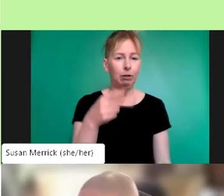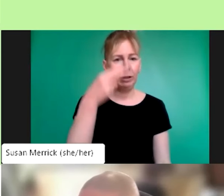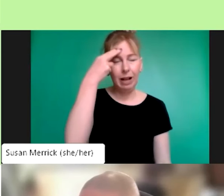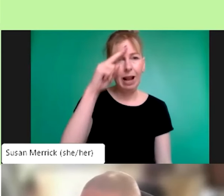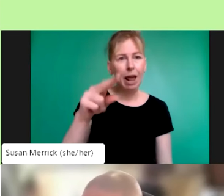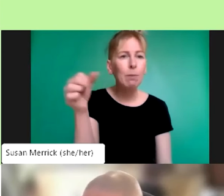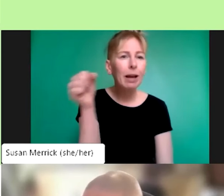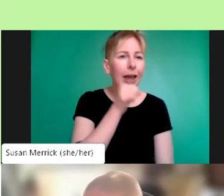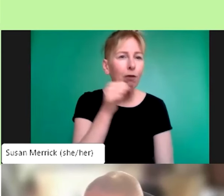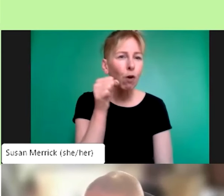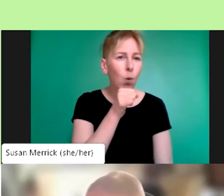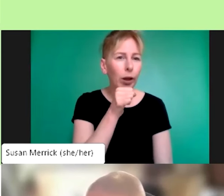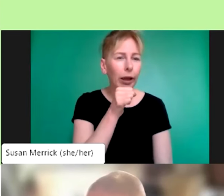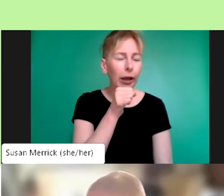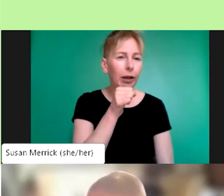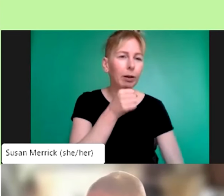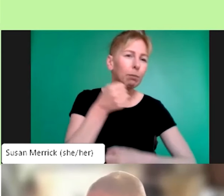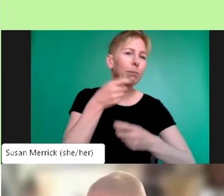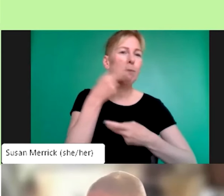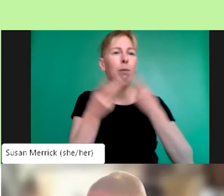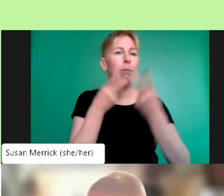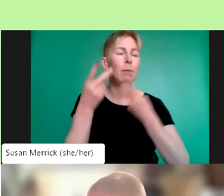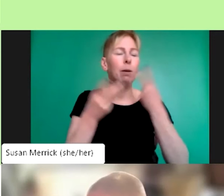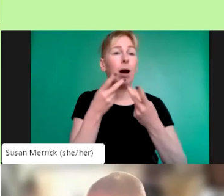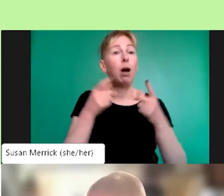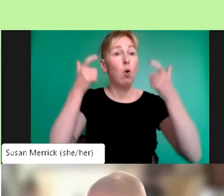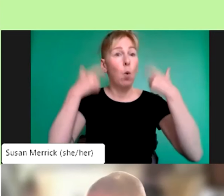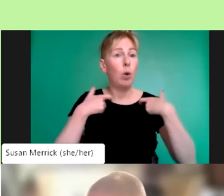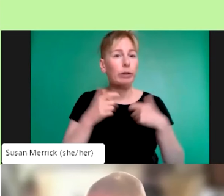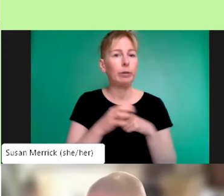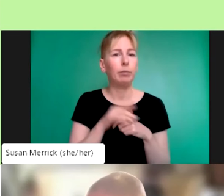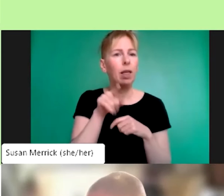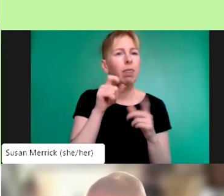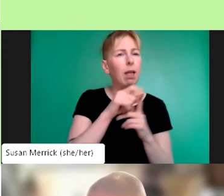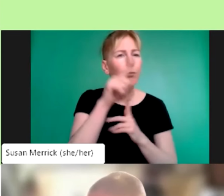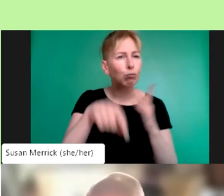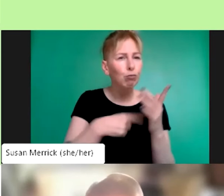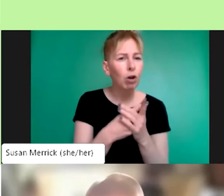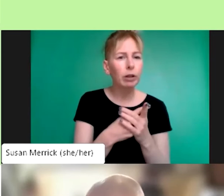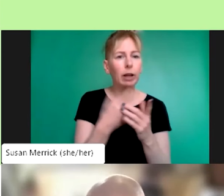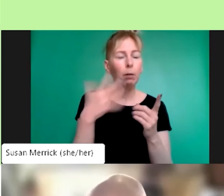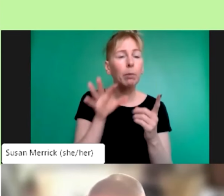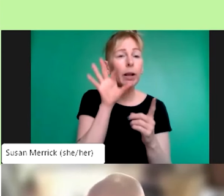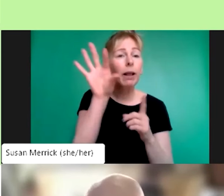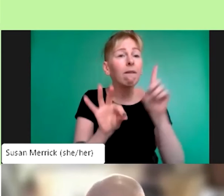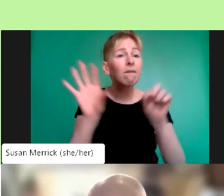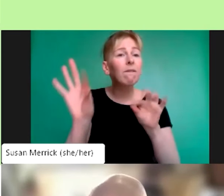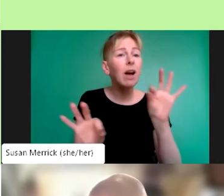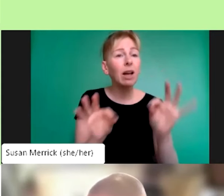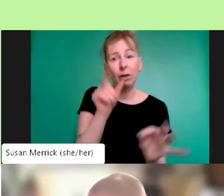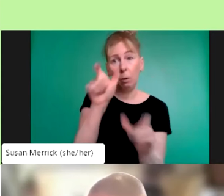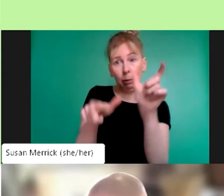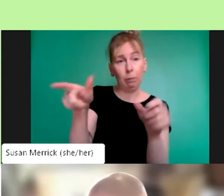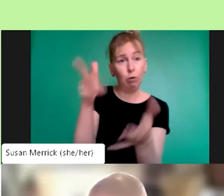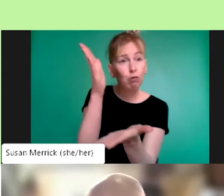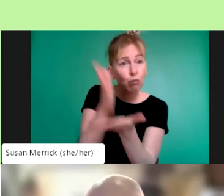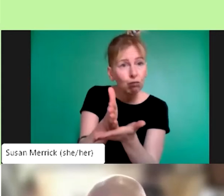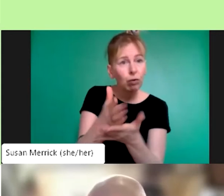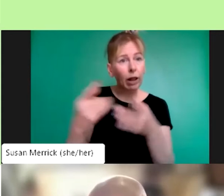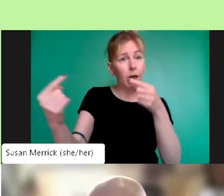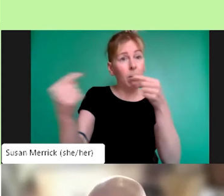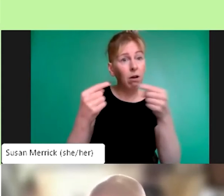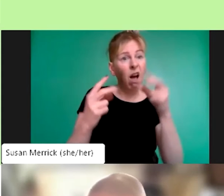And it is a project where I invited people with real conflicts, to agree on the binding